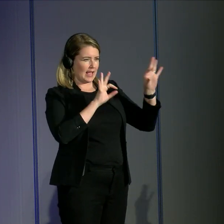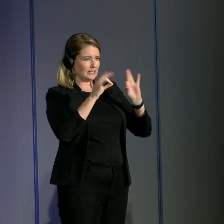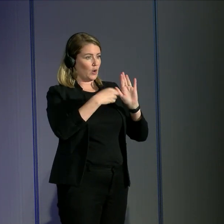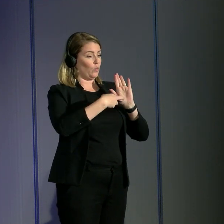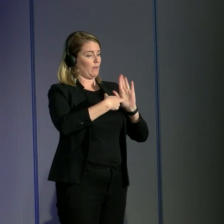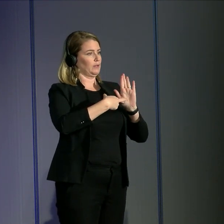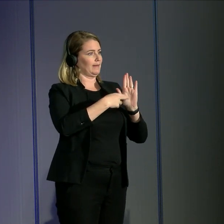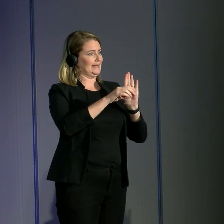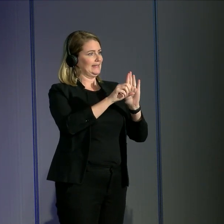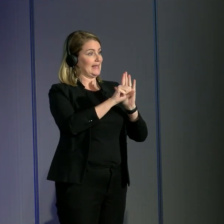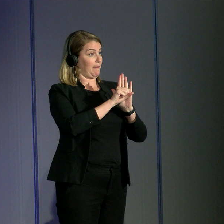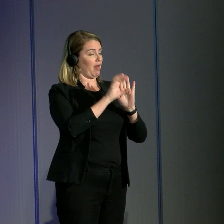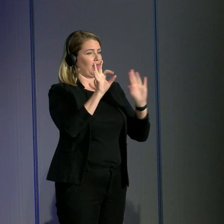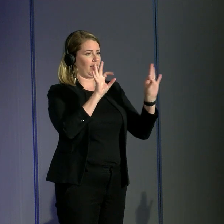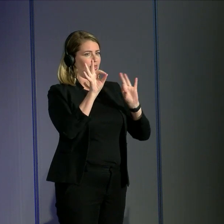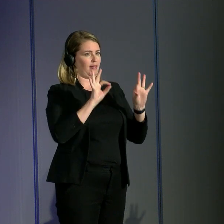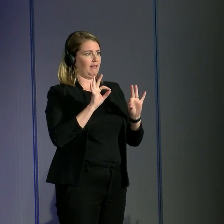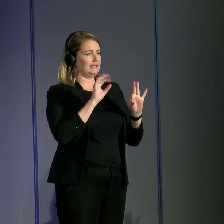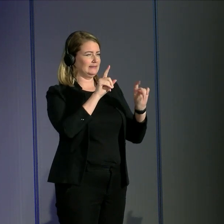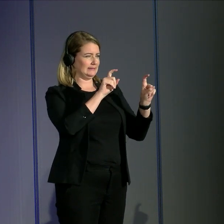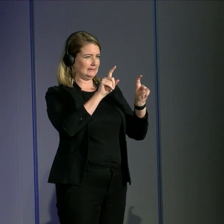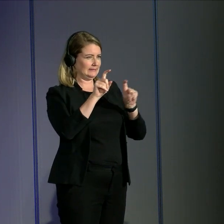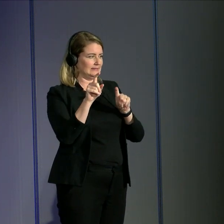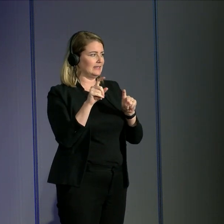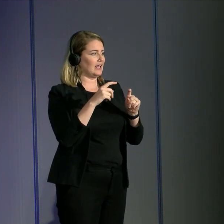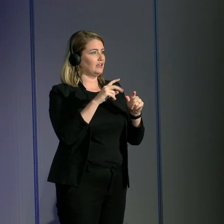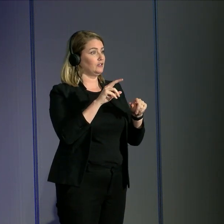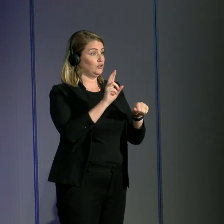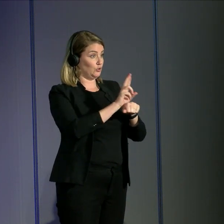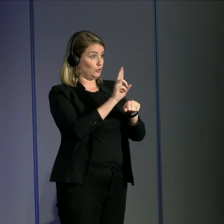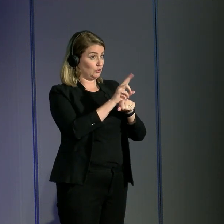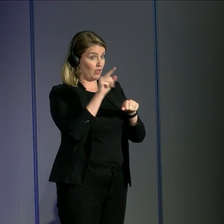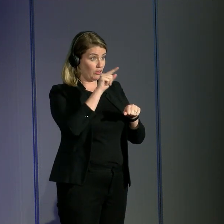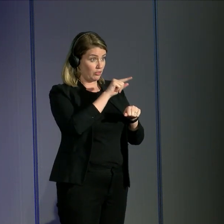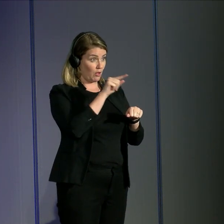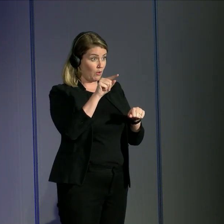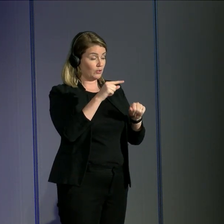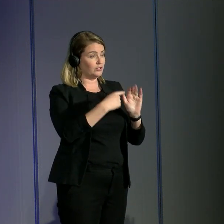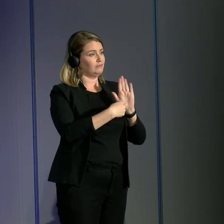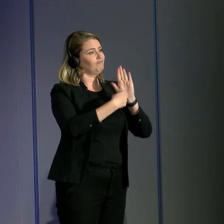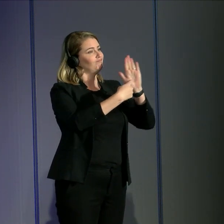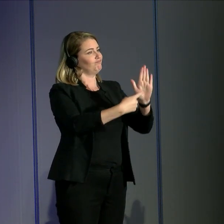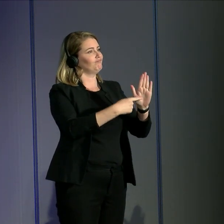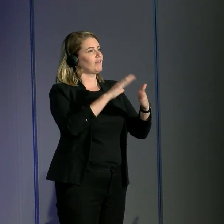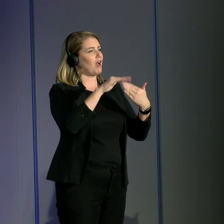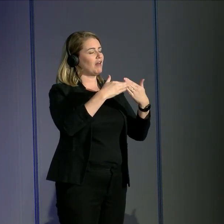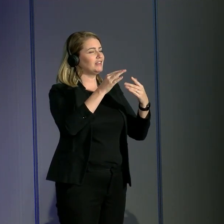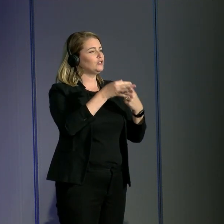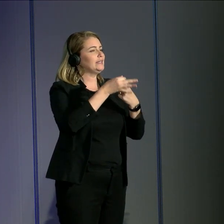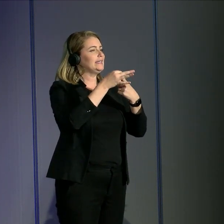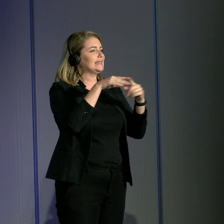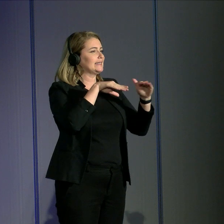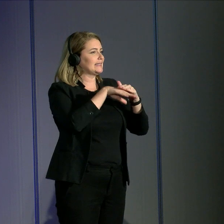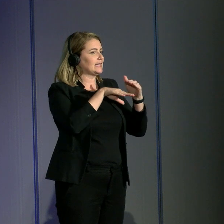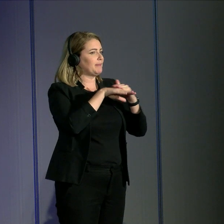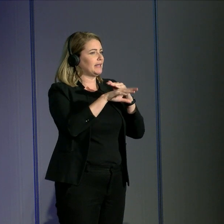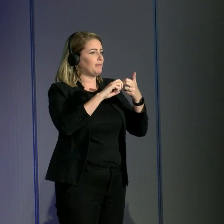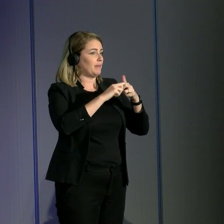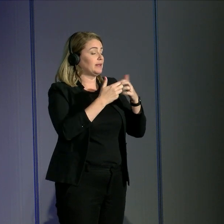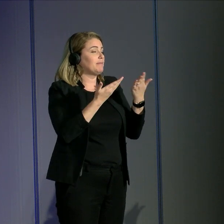And we test those, and we use those to identify all the various unique accessibility problems which you might have. Okay?